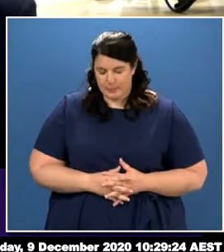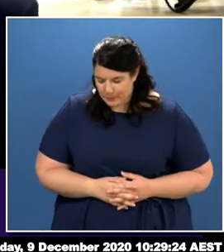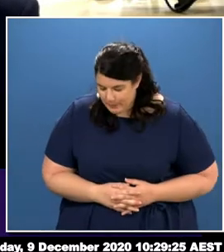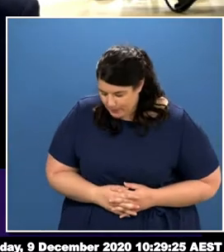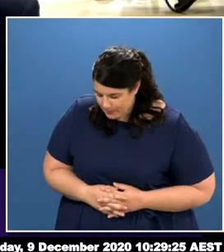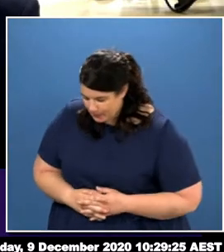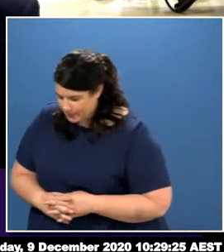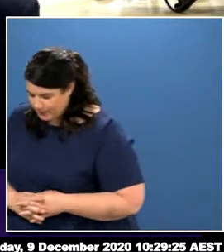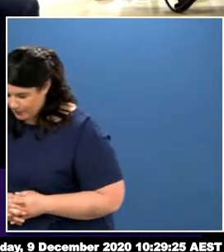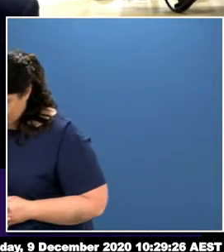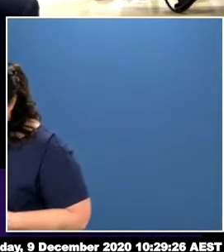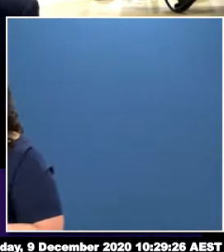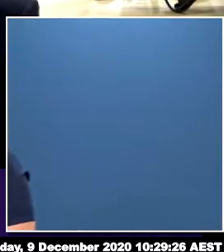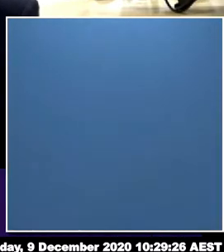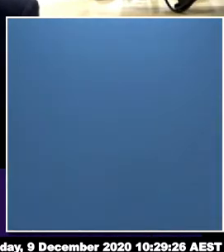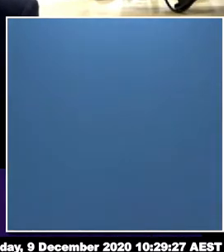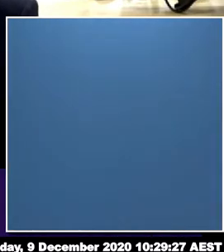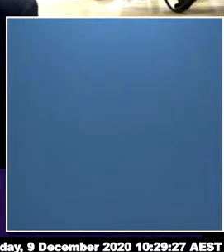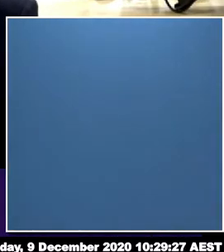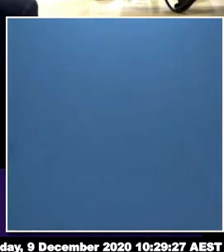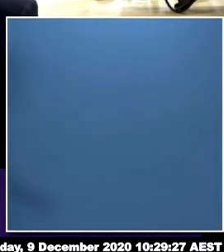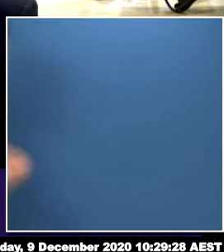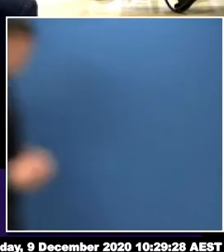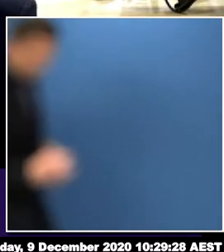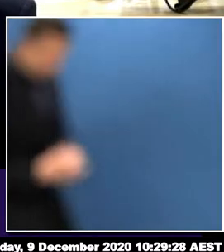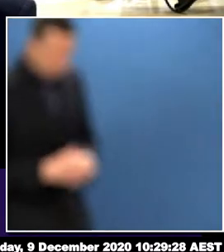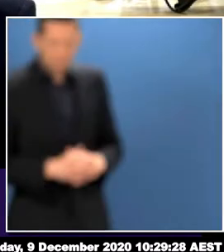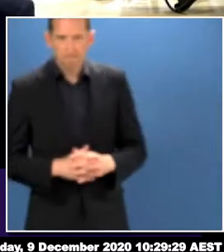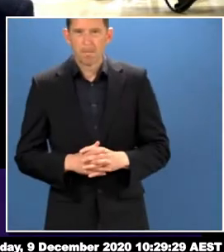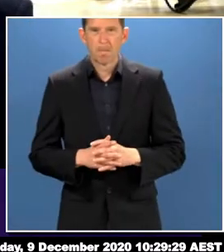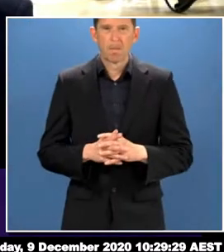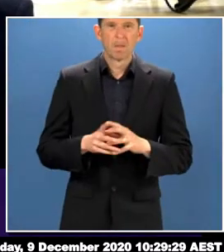Just in going back to going into law.